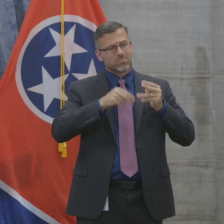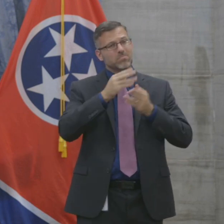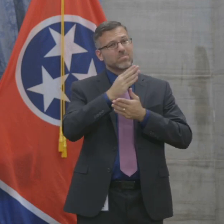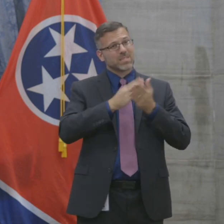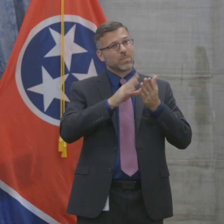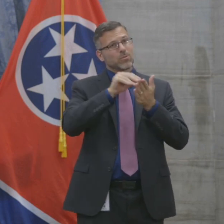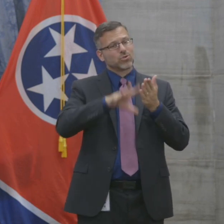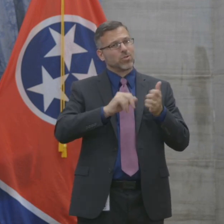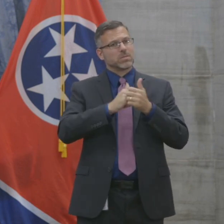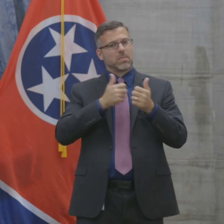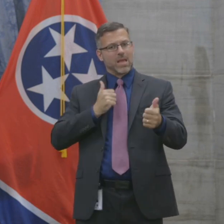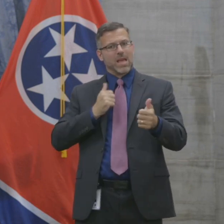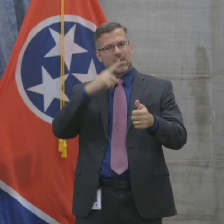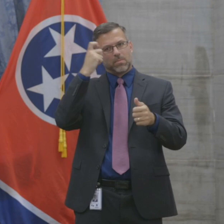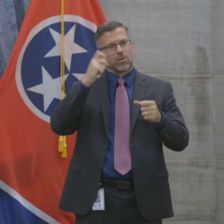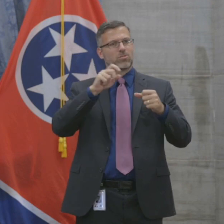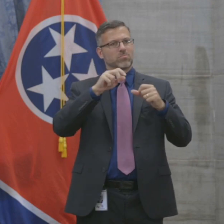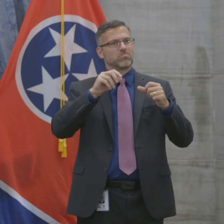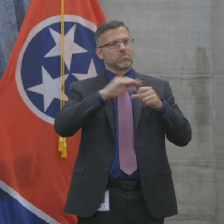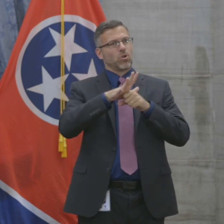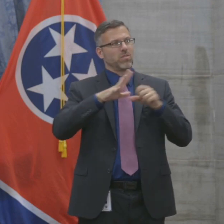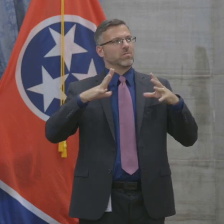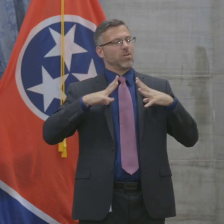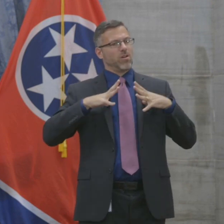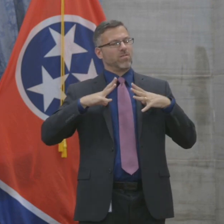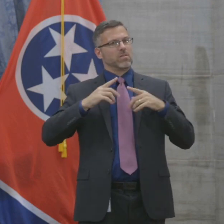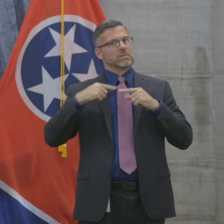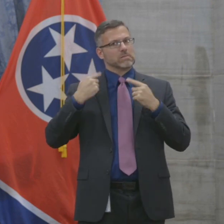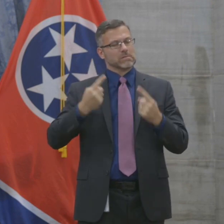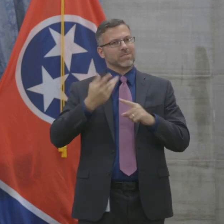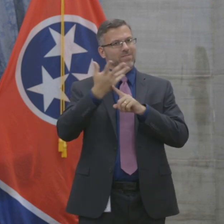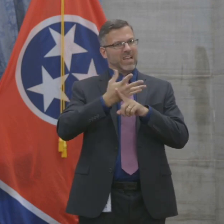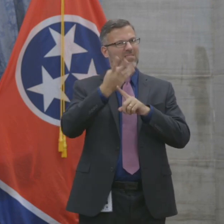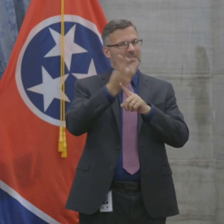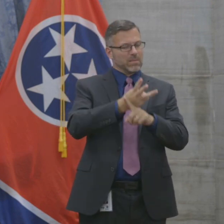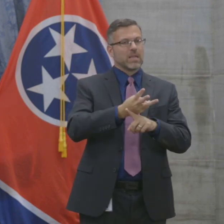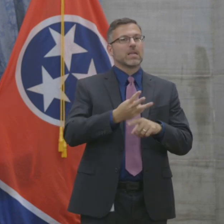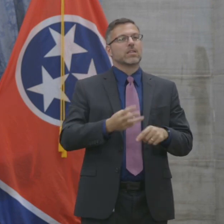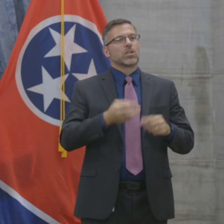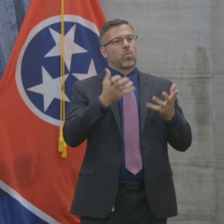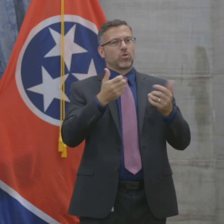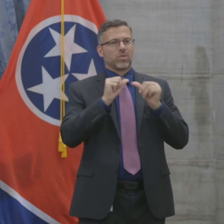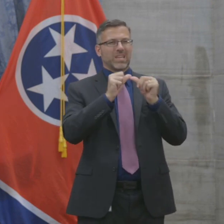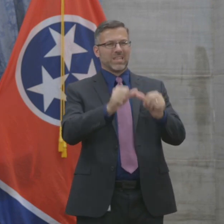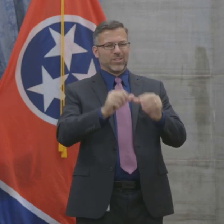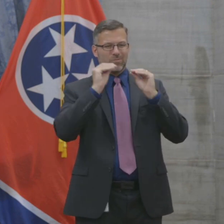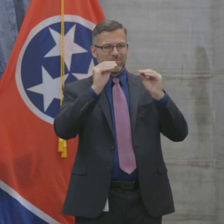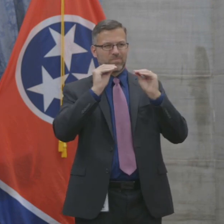over 200 videos added on a weekly basis. Those are videos that are new coming from districts. They are also videos